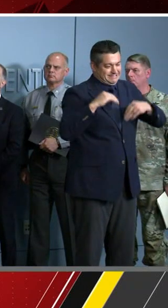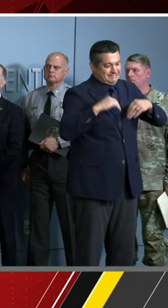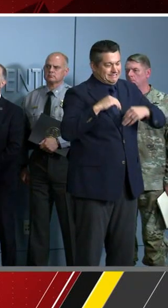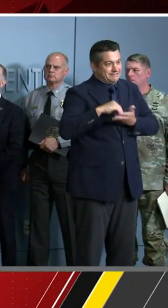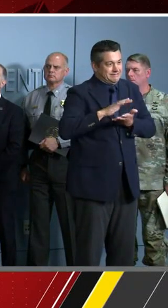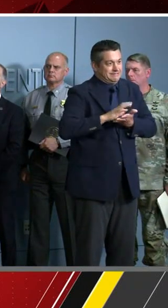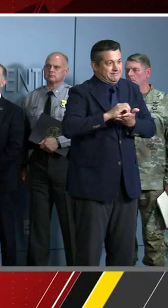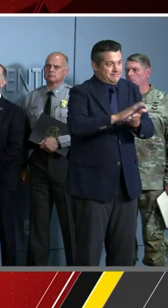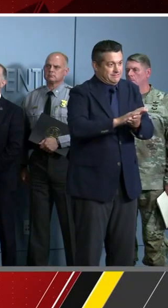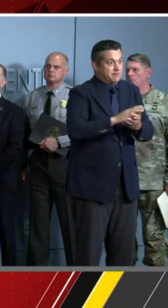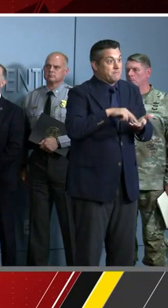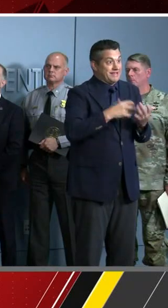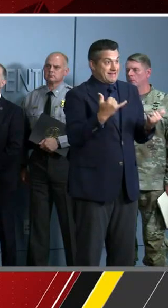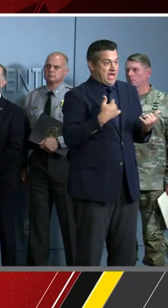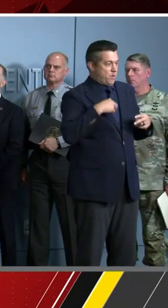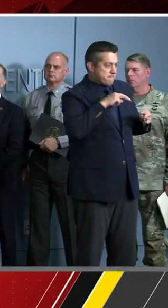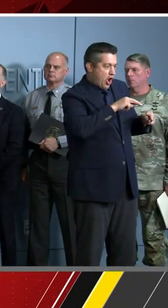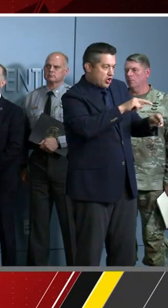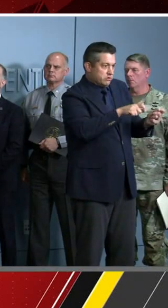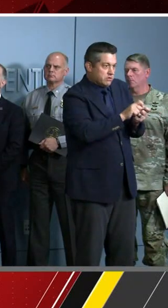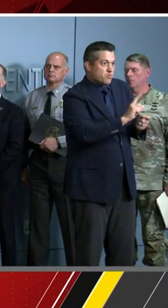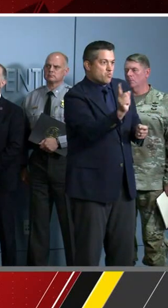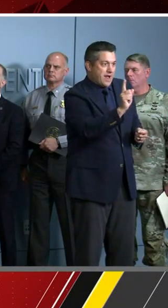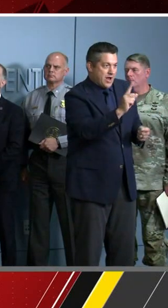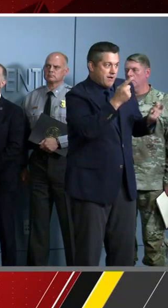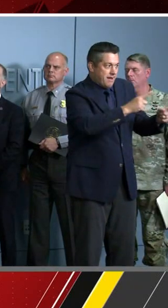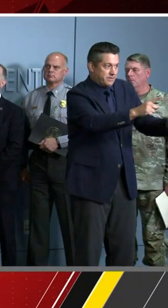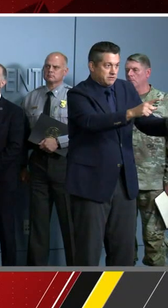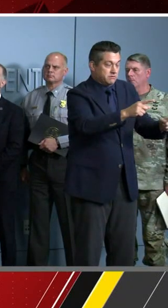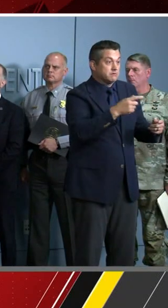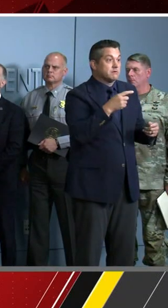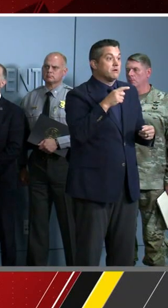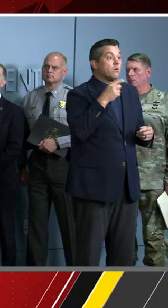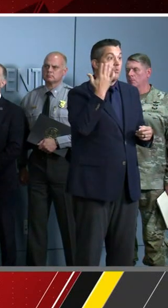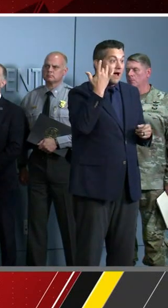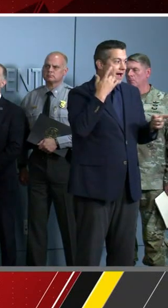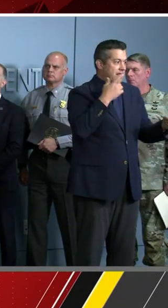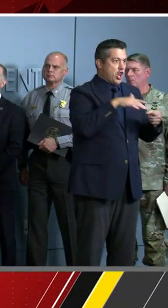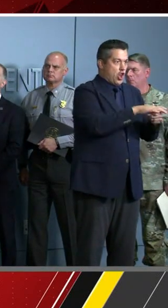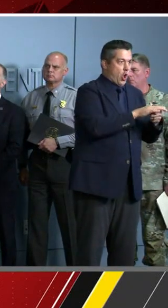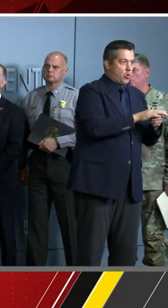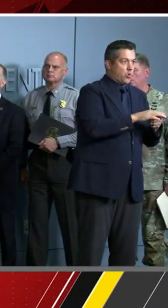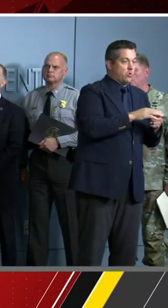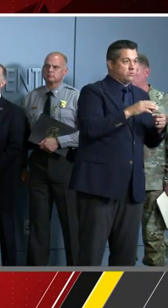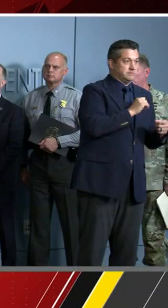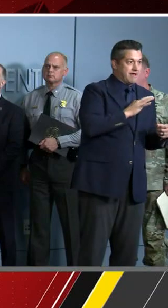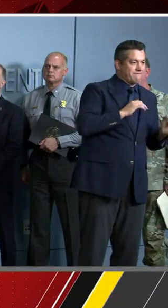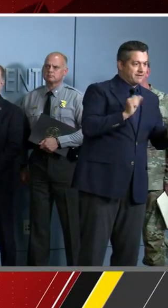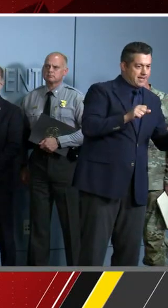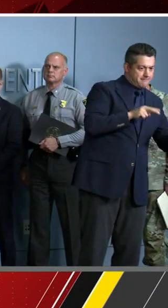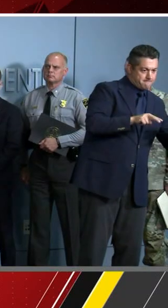where our rivers are so that